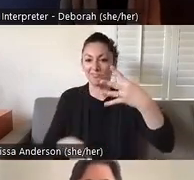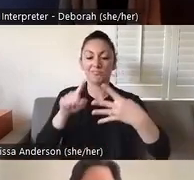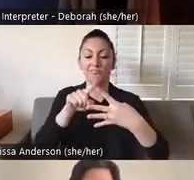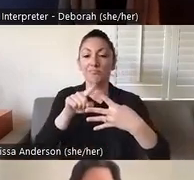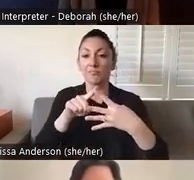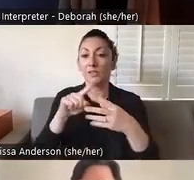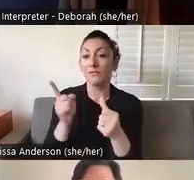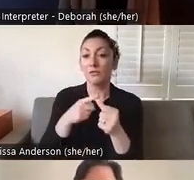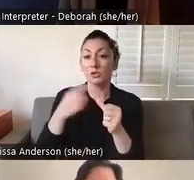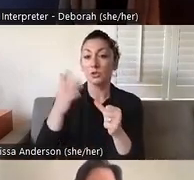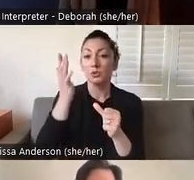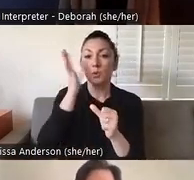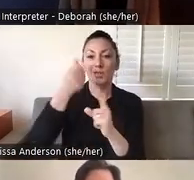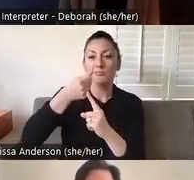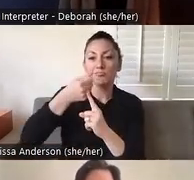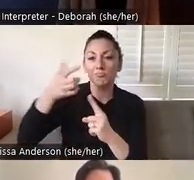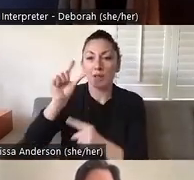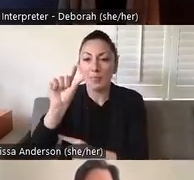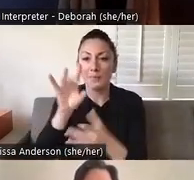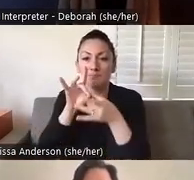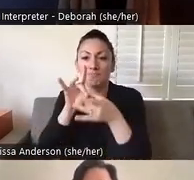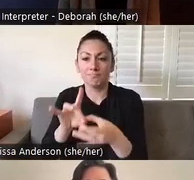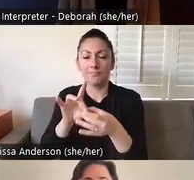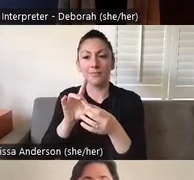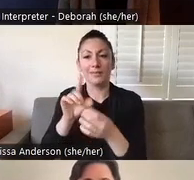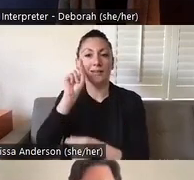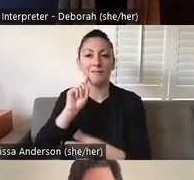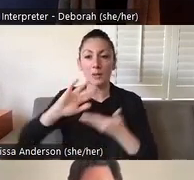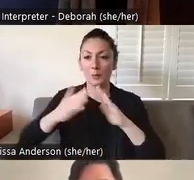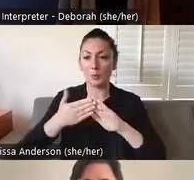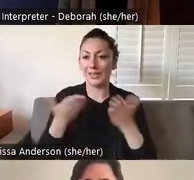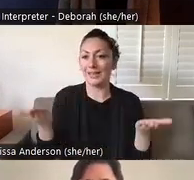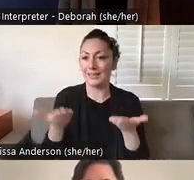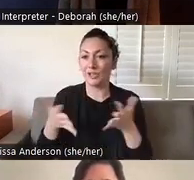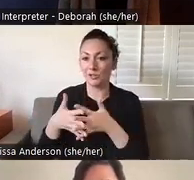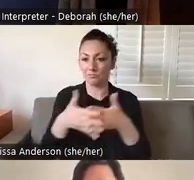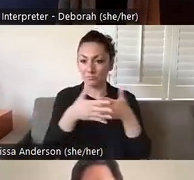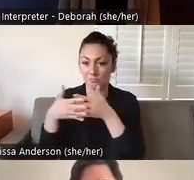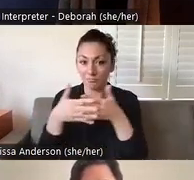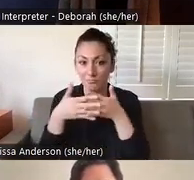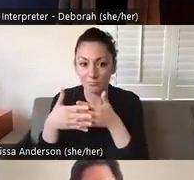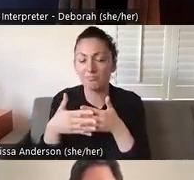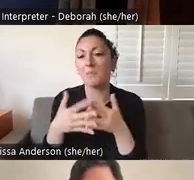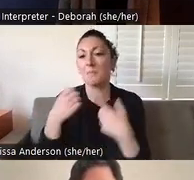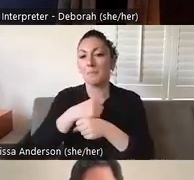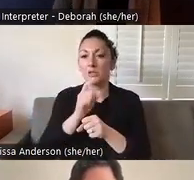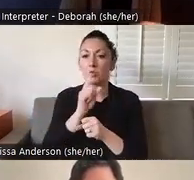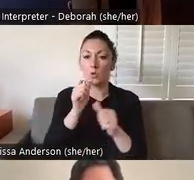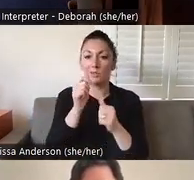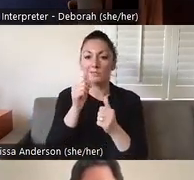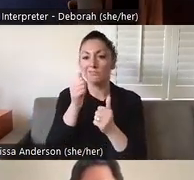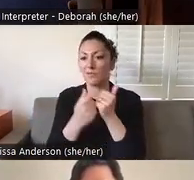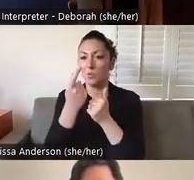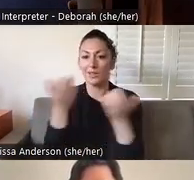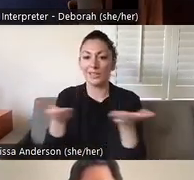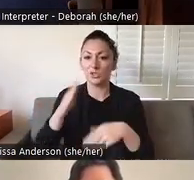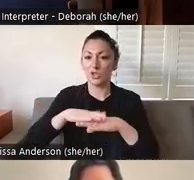So for today's agenda, we will talk about the Deaf community here in the United States and